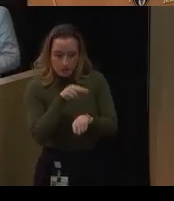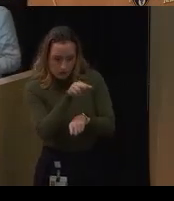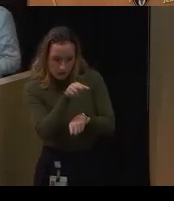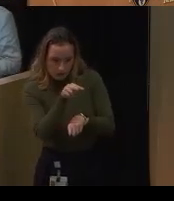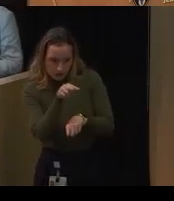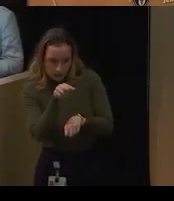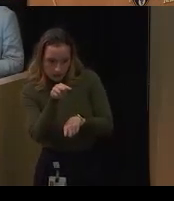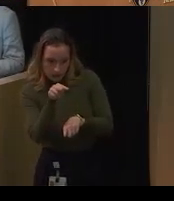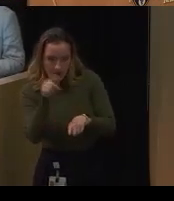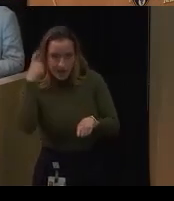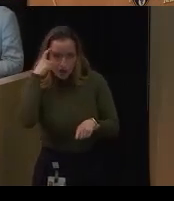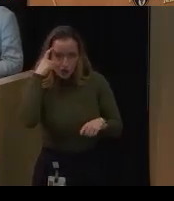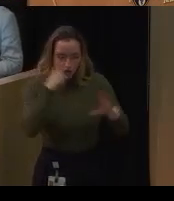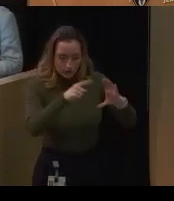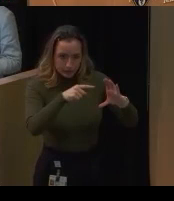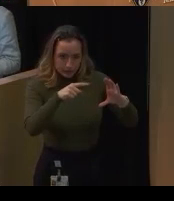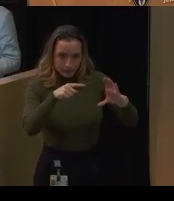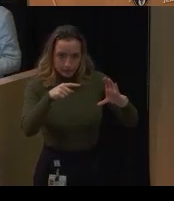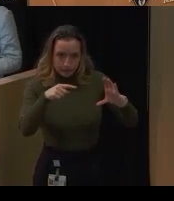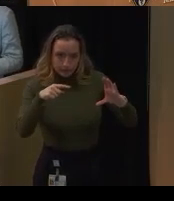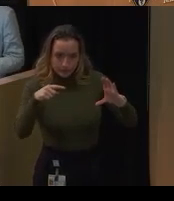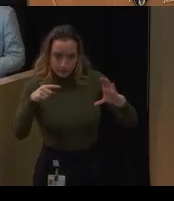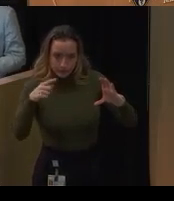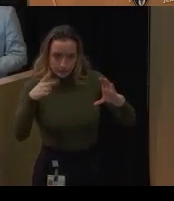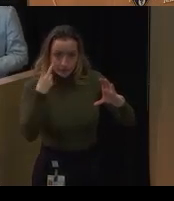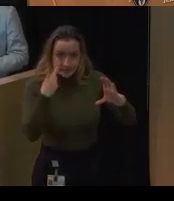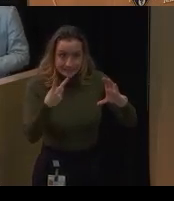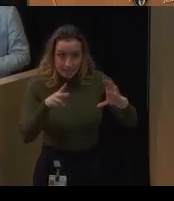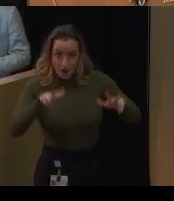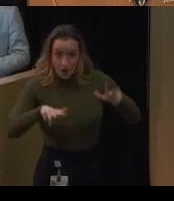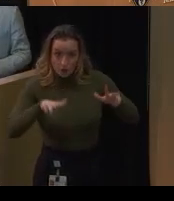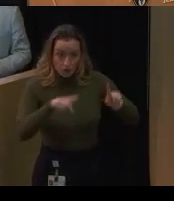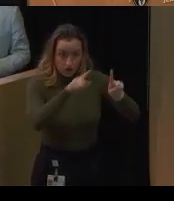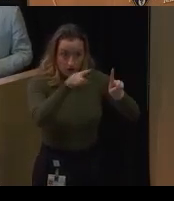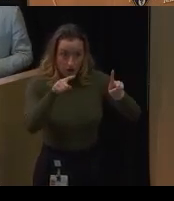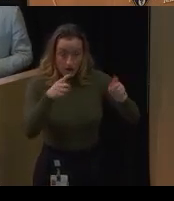neural activity in theory of Mind regions track with these awkwardness ratings and we're finding